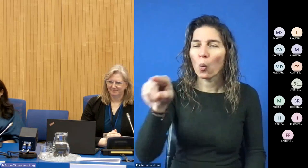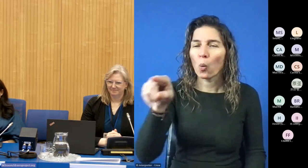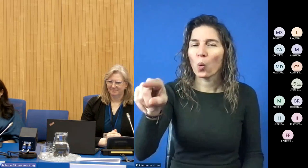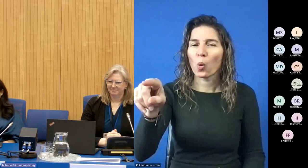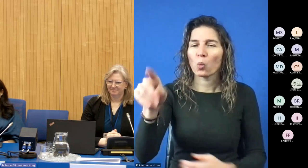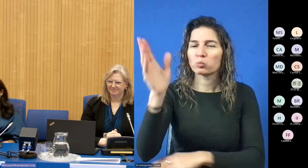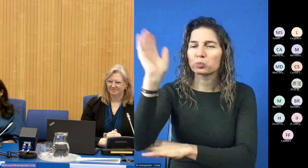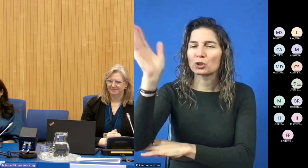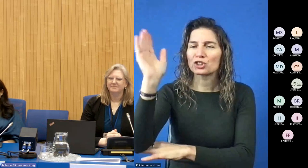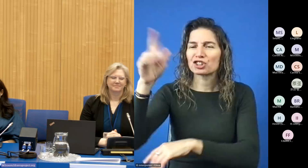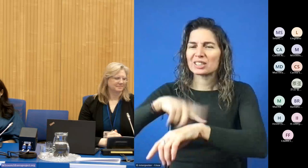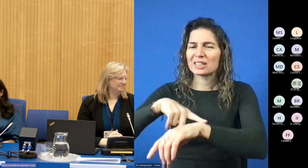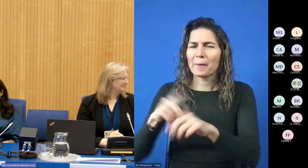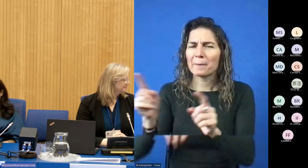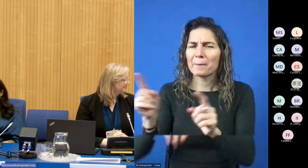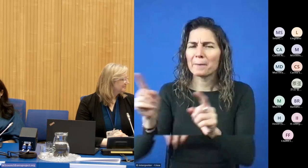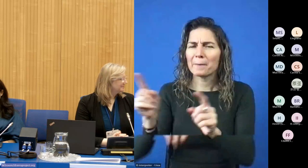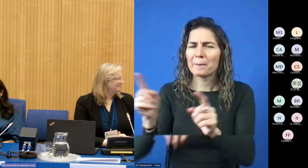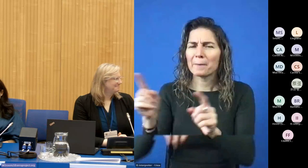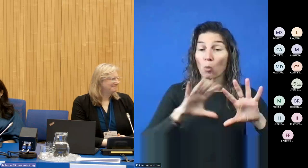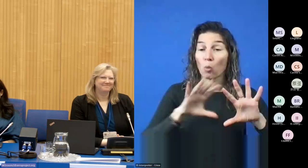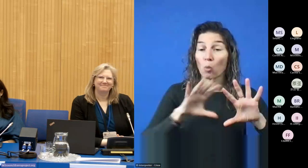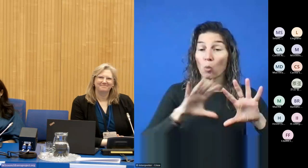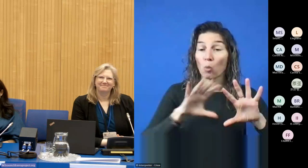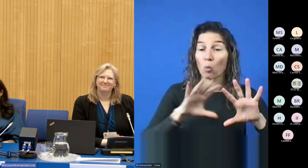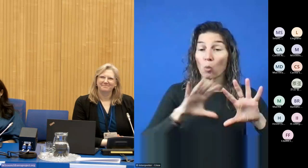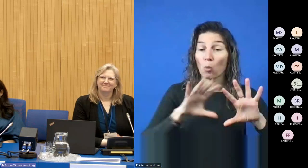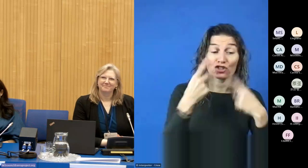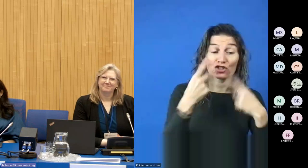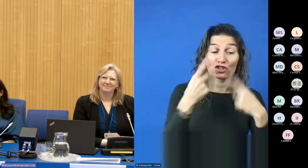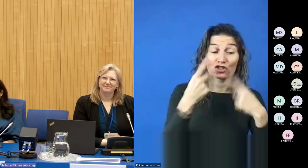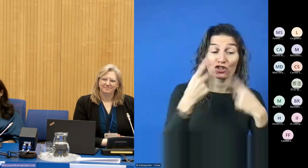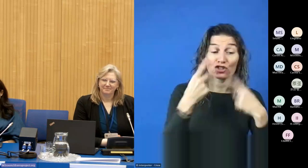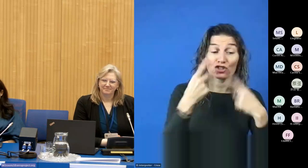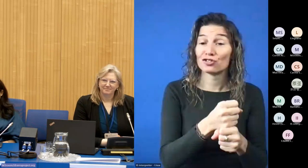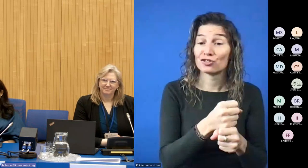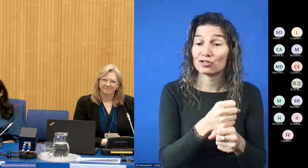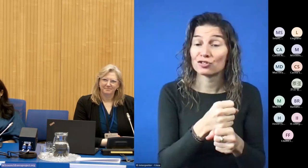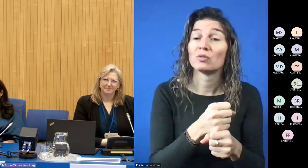I am Edward went from world vision. I'm wondering if you could explain more about